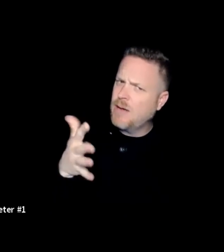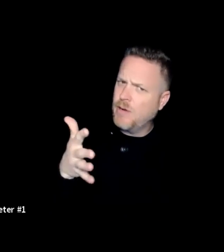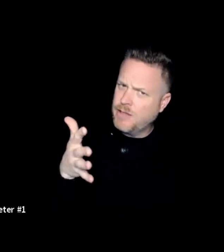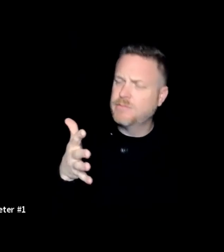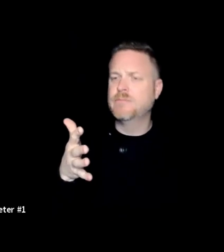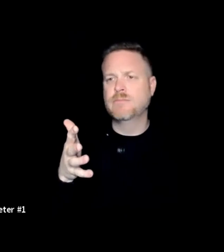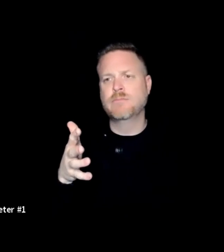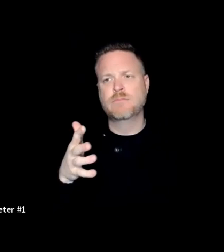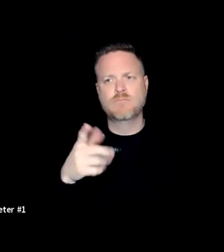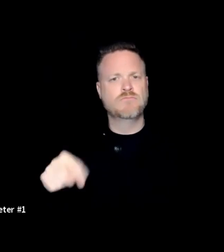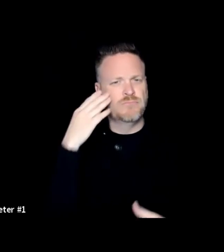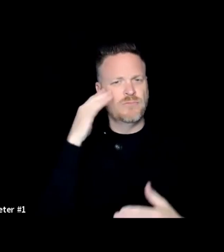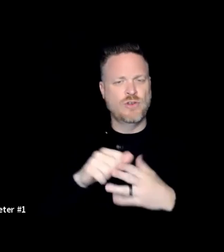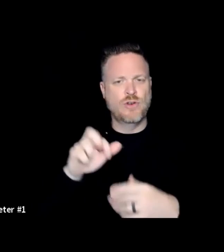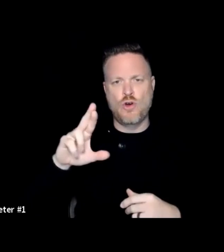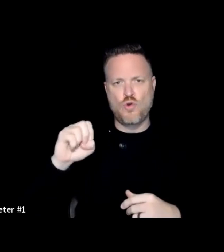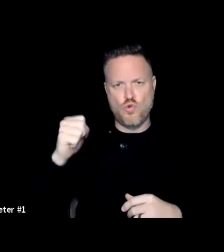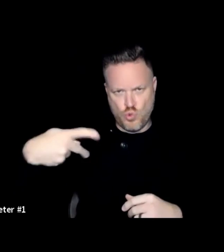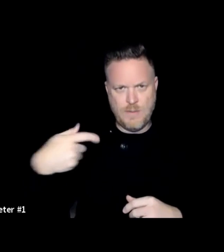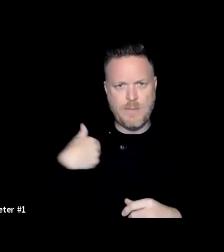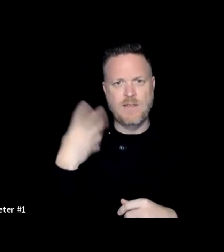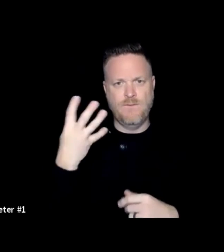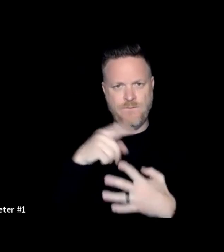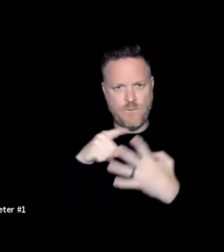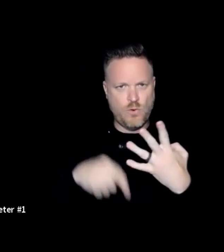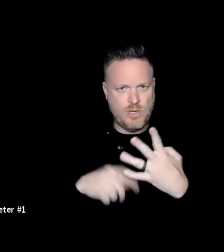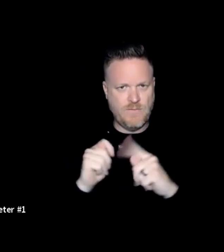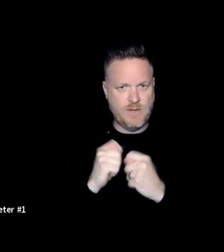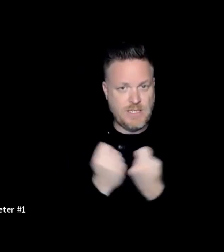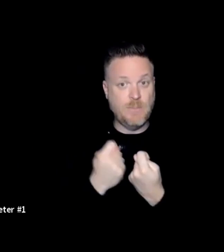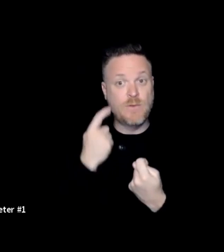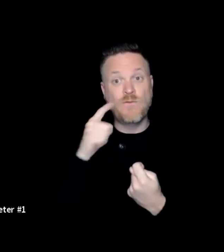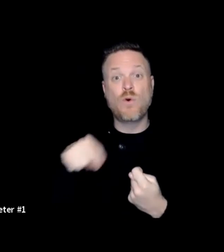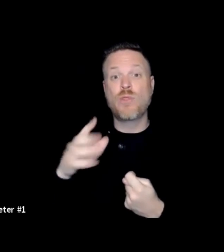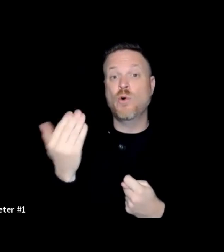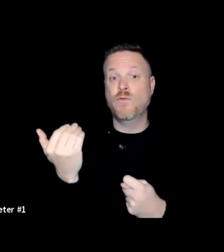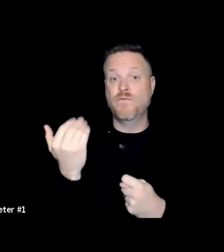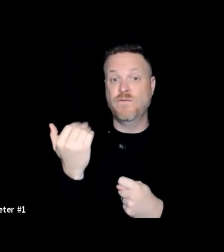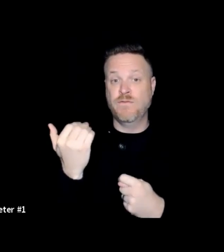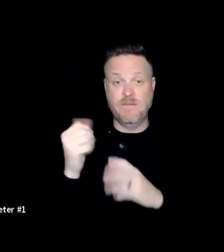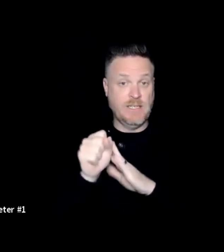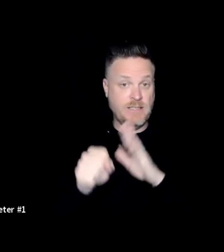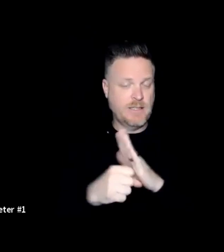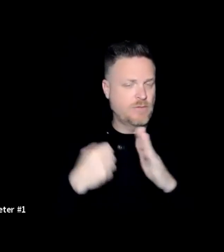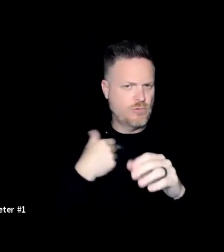As you know, REAP has those four different teams. For the 15 states we have worked with to get